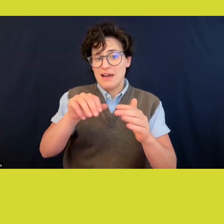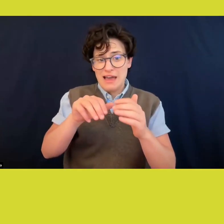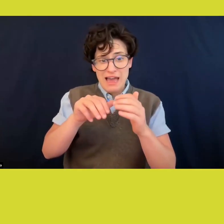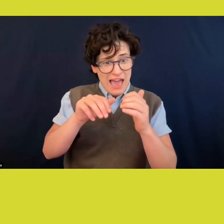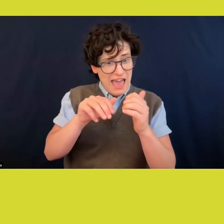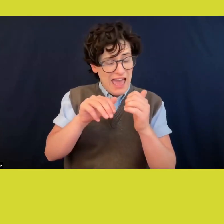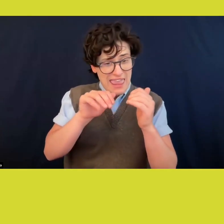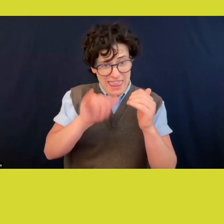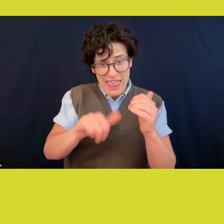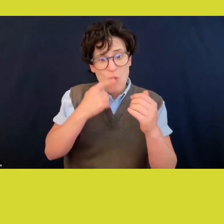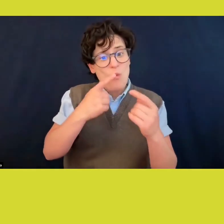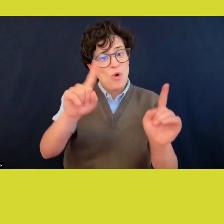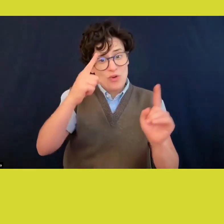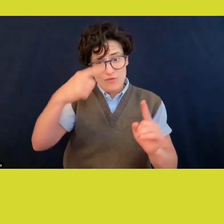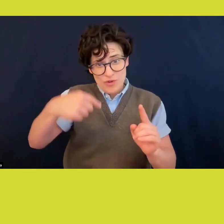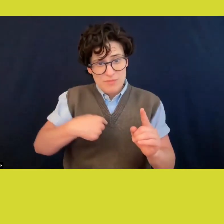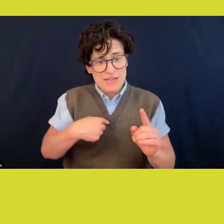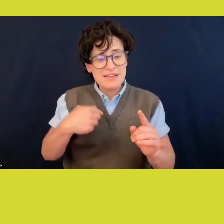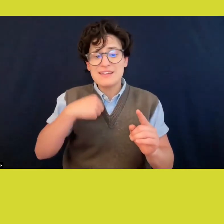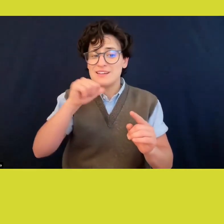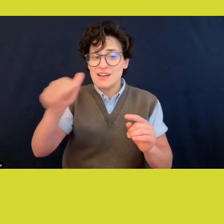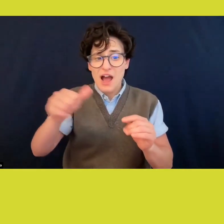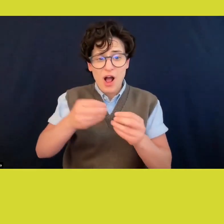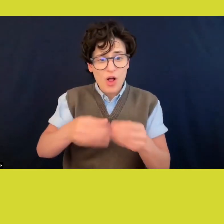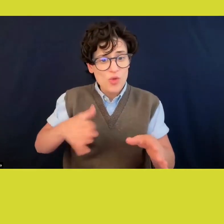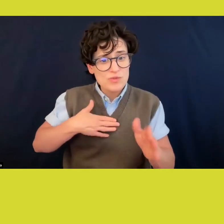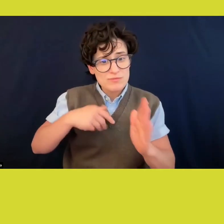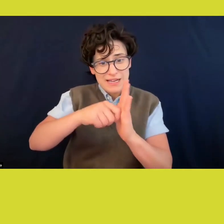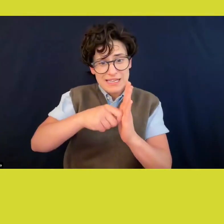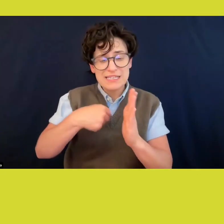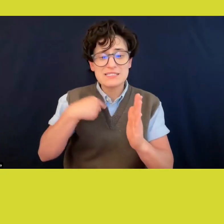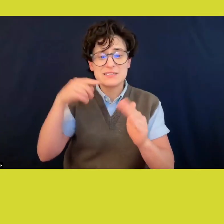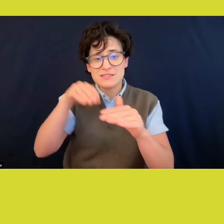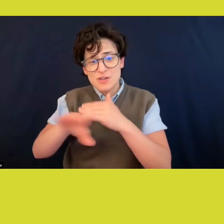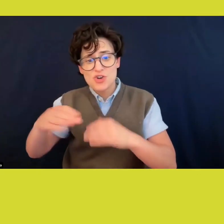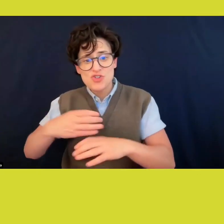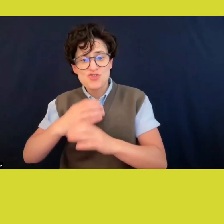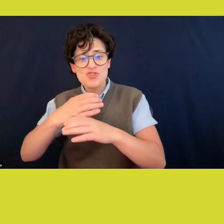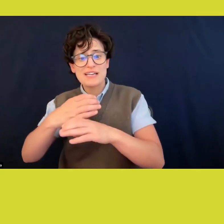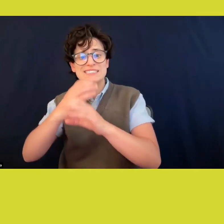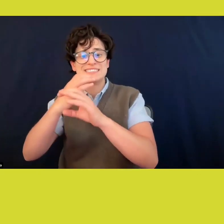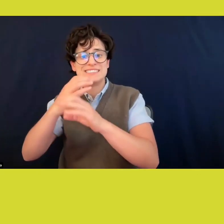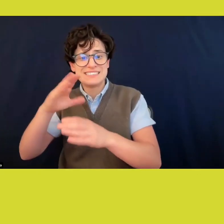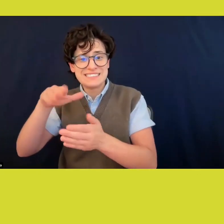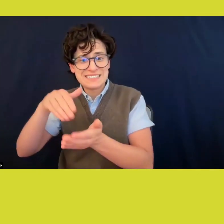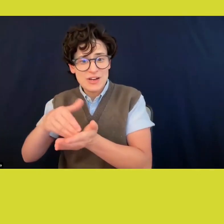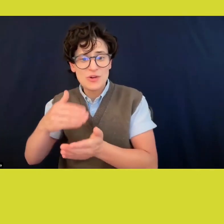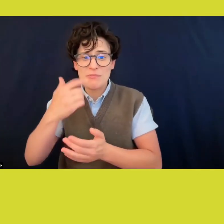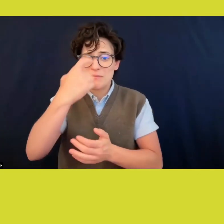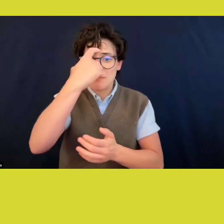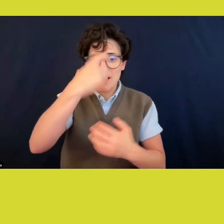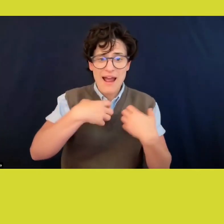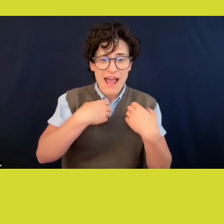keys i went into crisis centers mental crisis centers. I went into detox and I just kept trying until